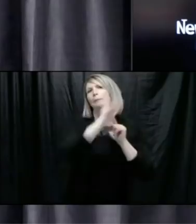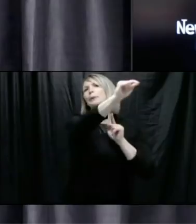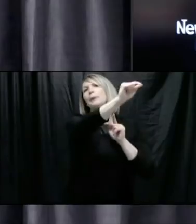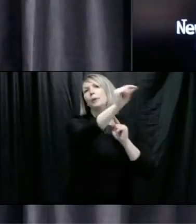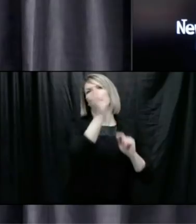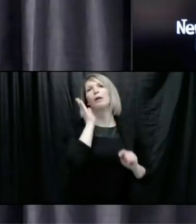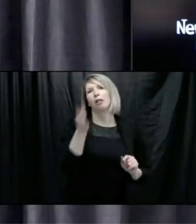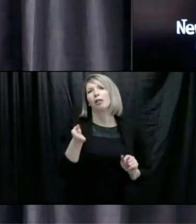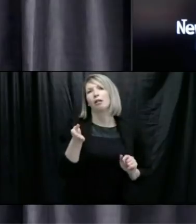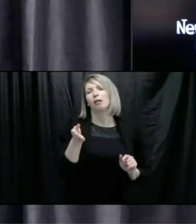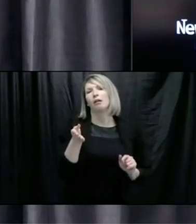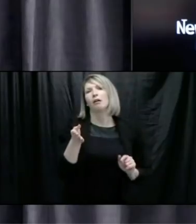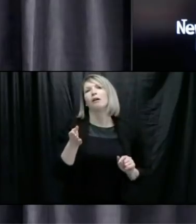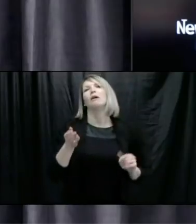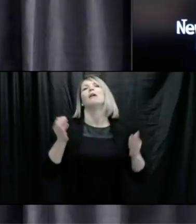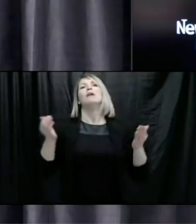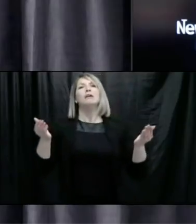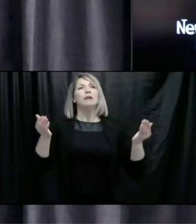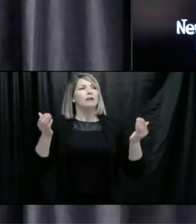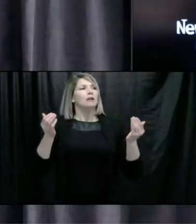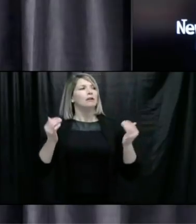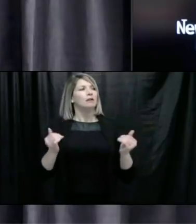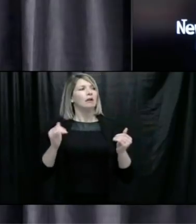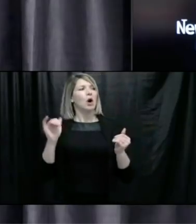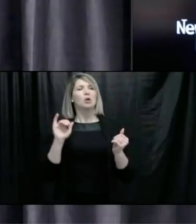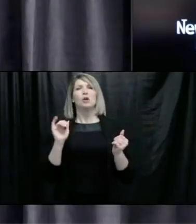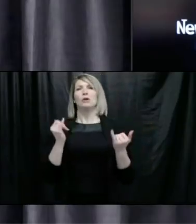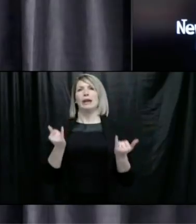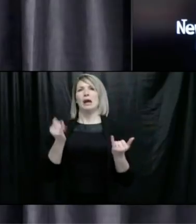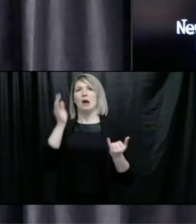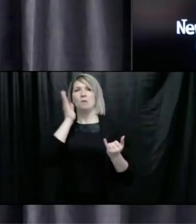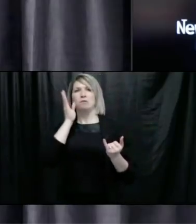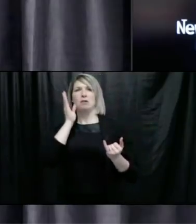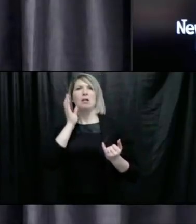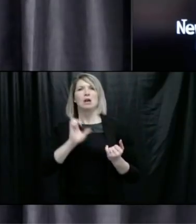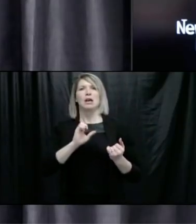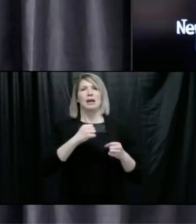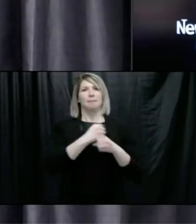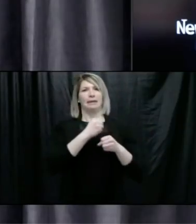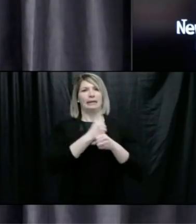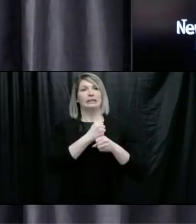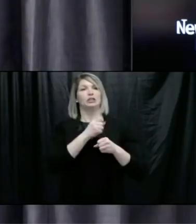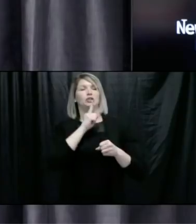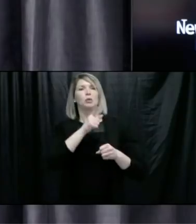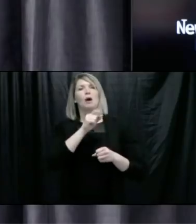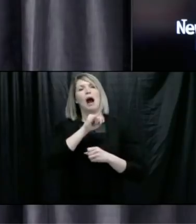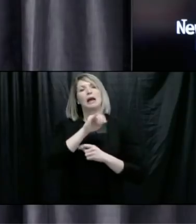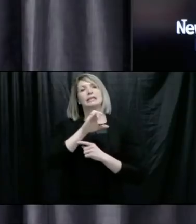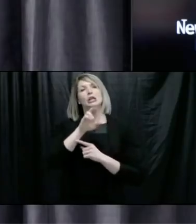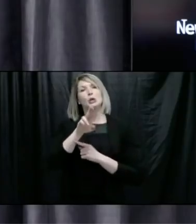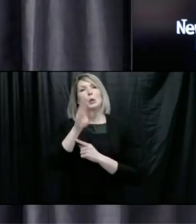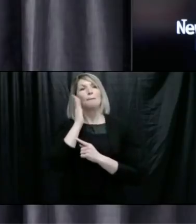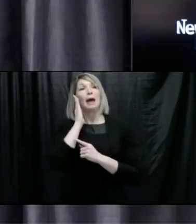LOOK AT IT IN TERMS OF CRITICAL CARE BEDS. WHY CRITICAL CARE BEDS?